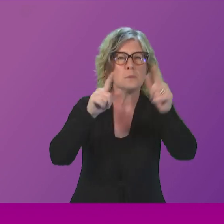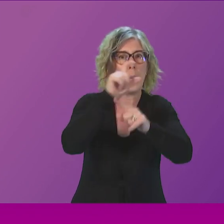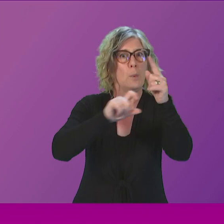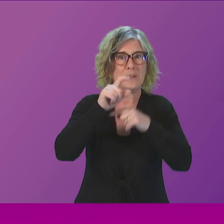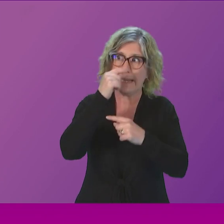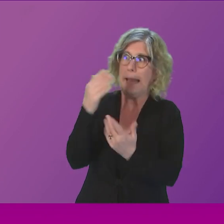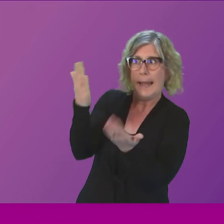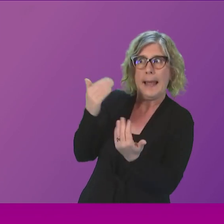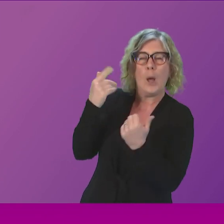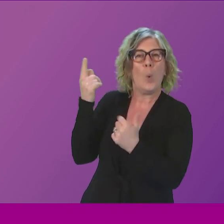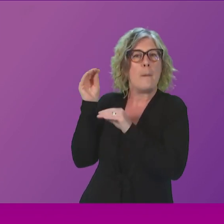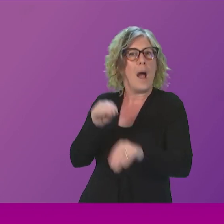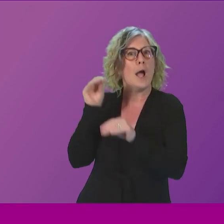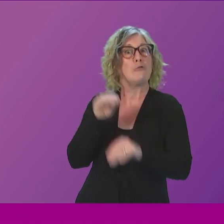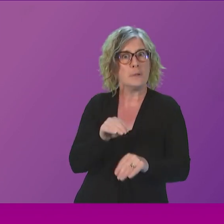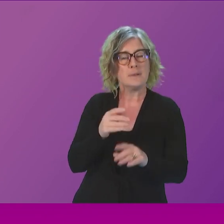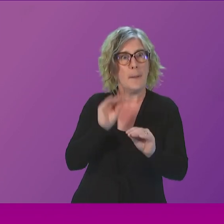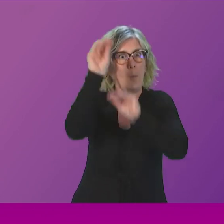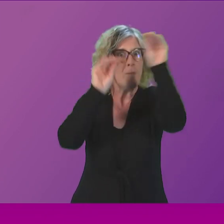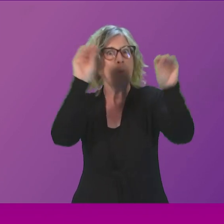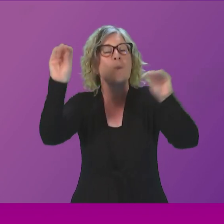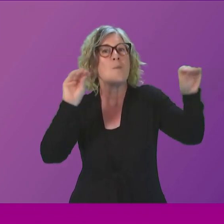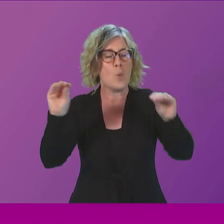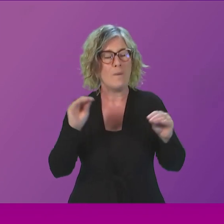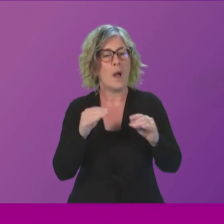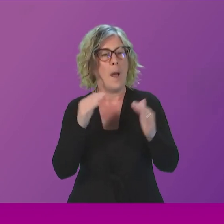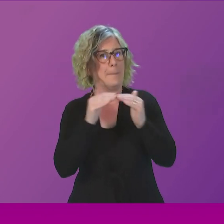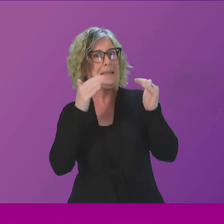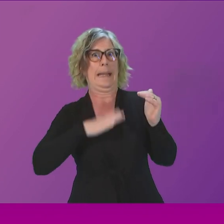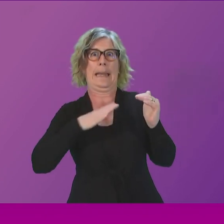distinct local needs, which would include bringing family members with them.